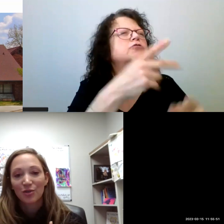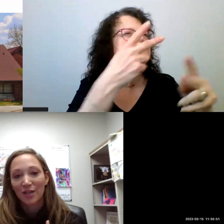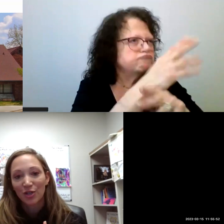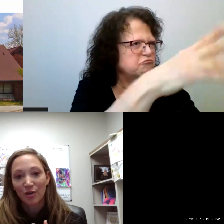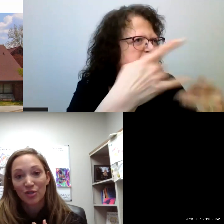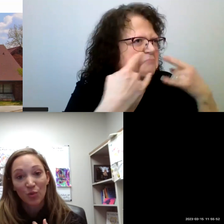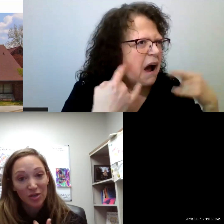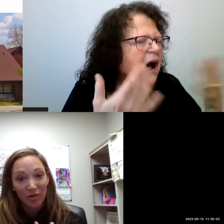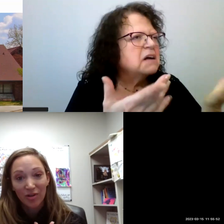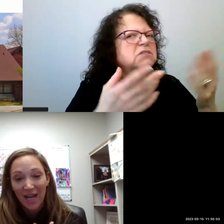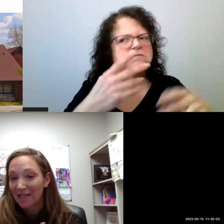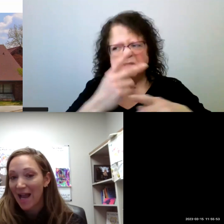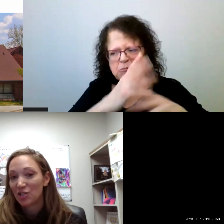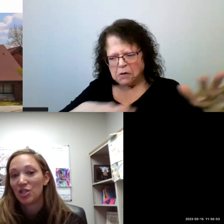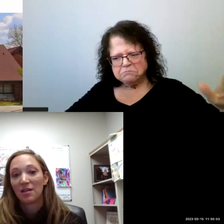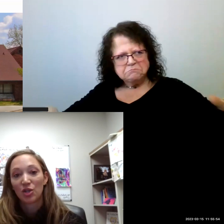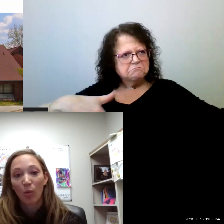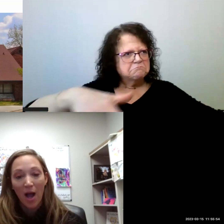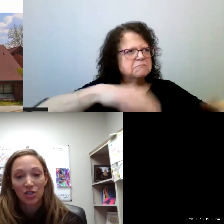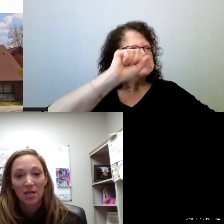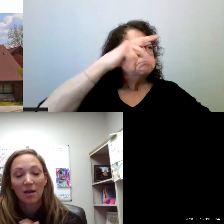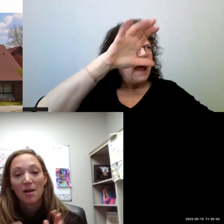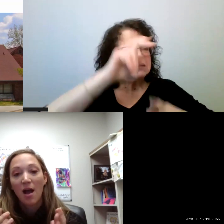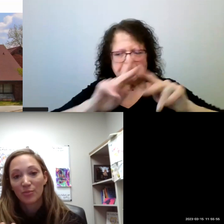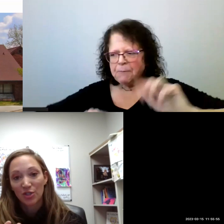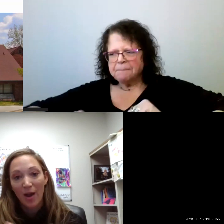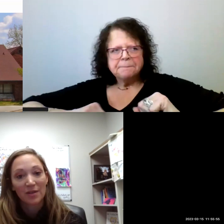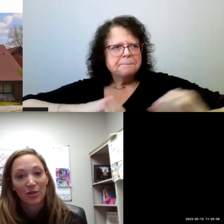Make sure that you're doing your good hand hygiene, and you're washing to do everything